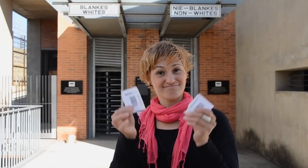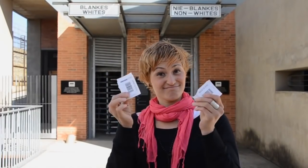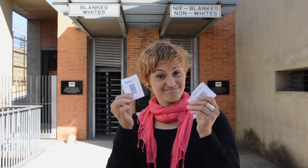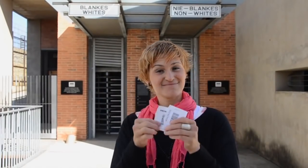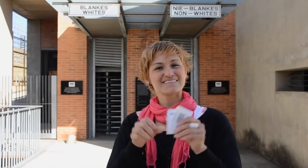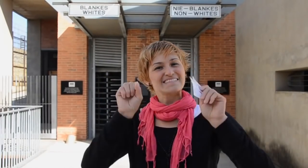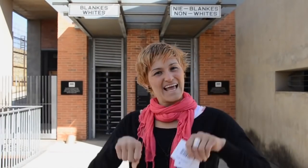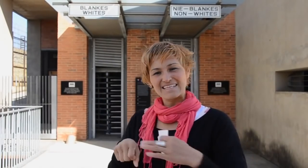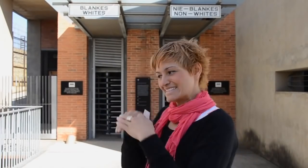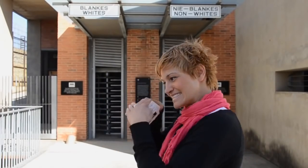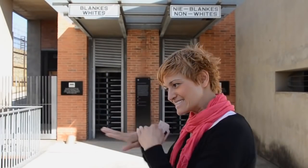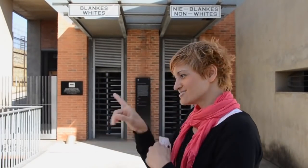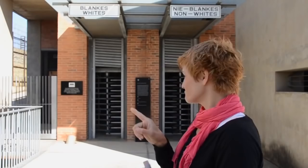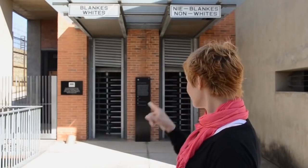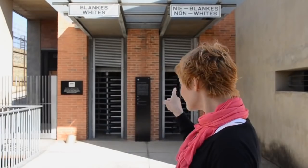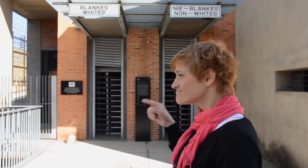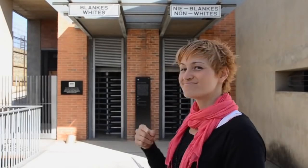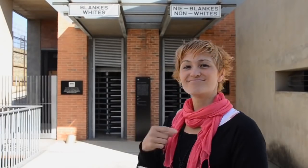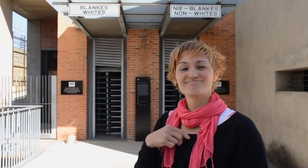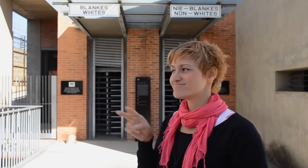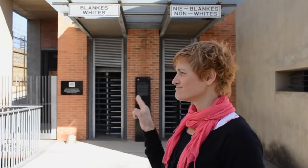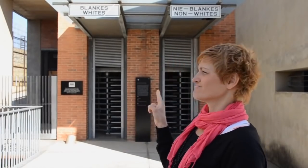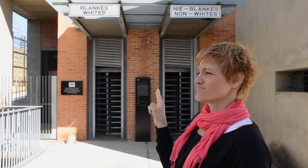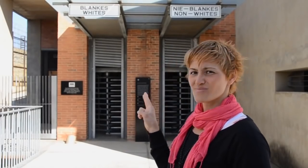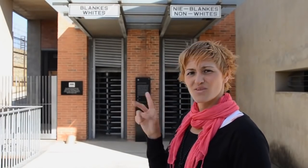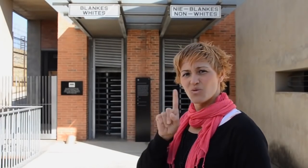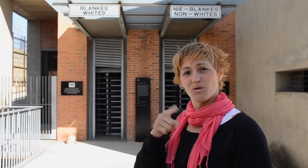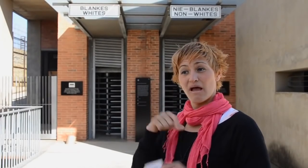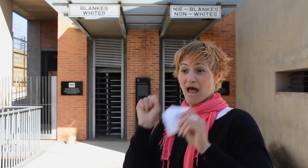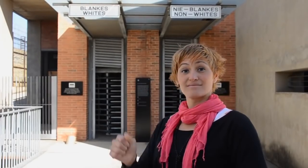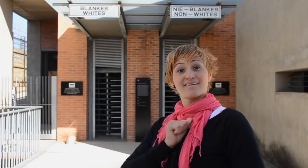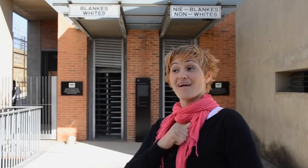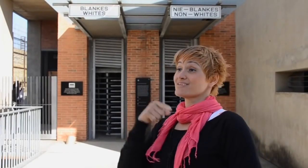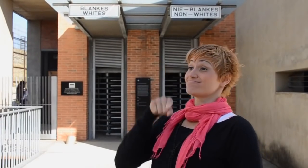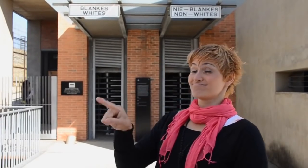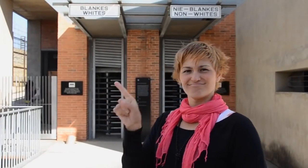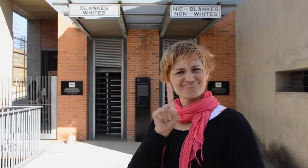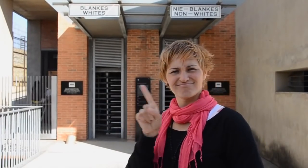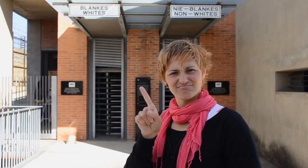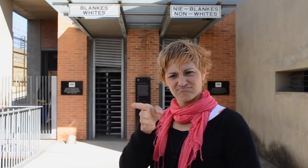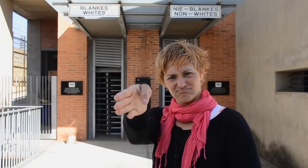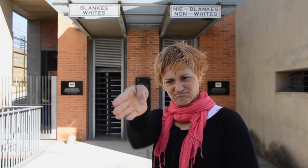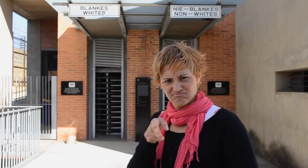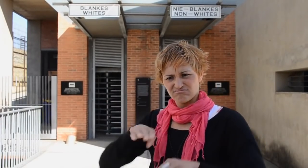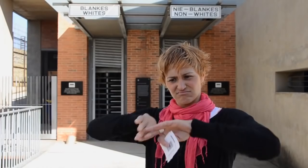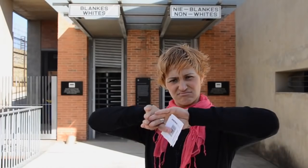I bought two tickets for admission, and I